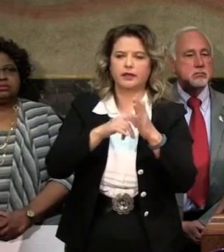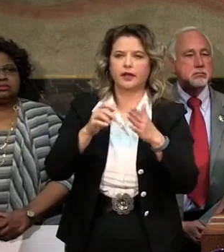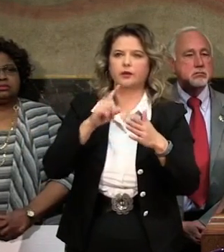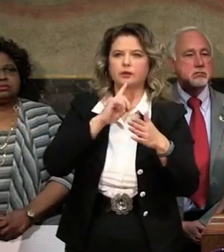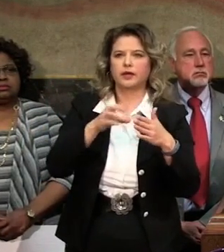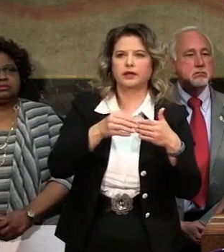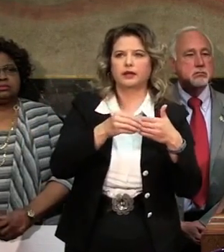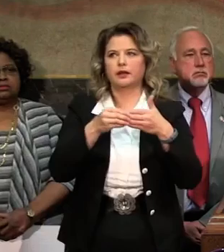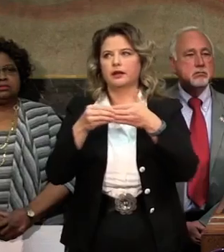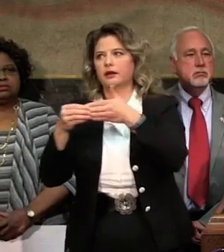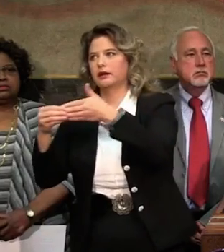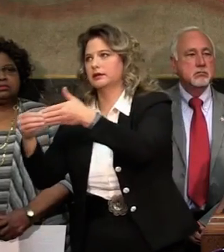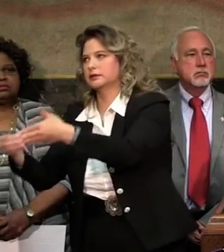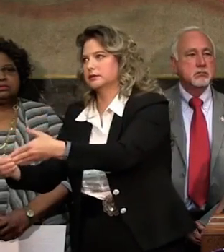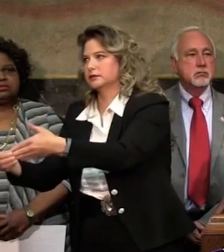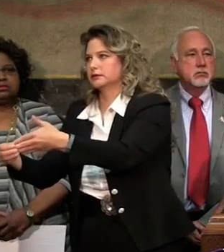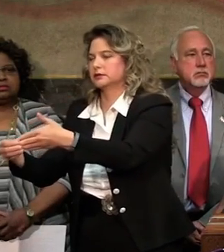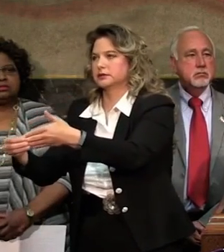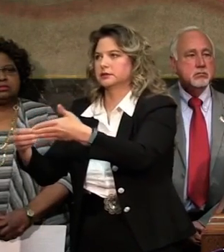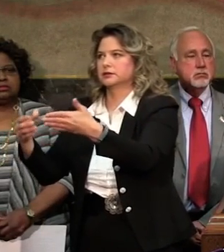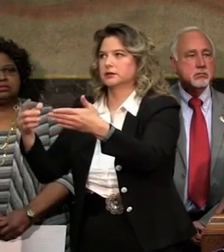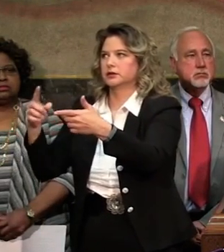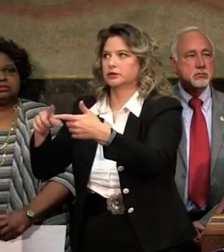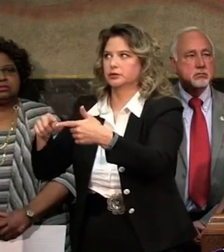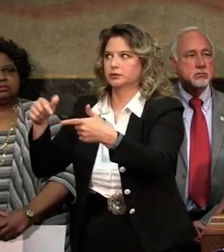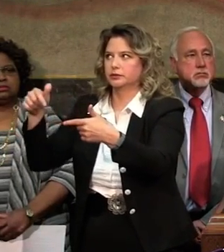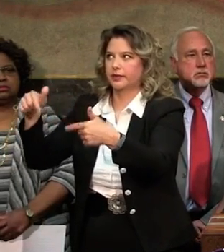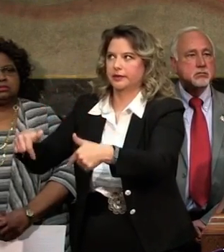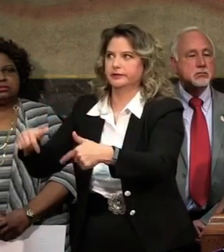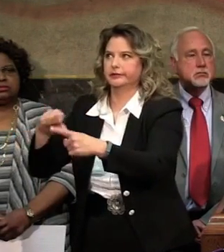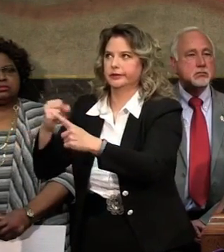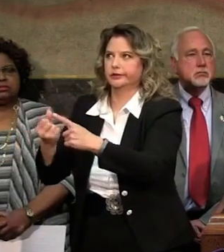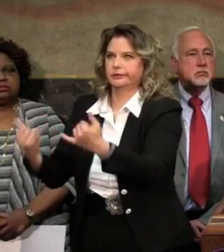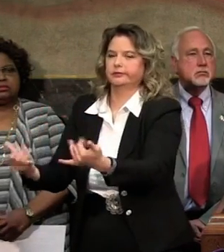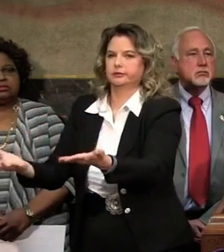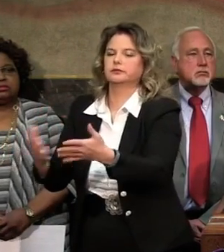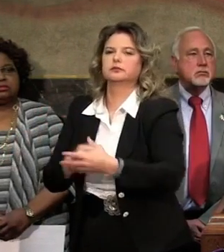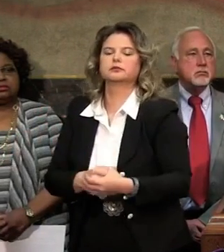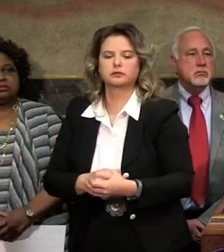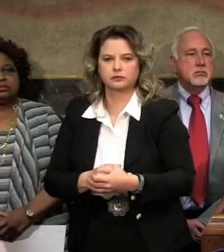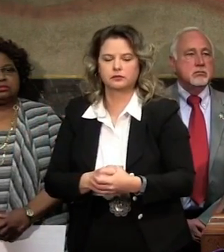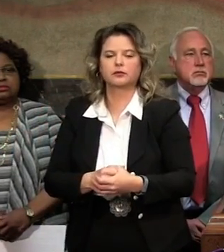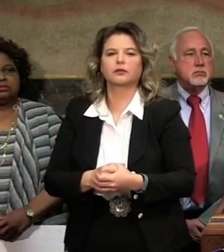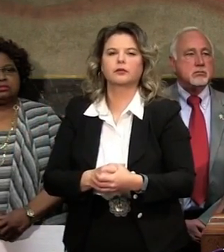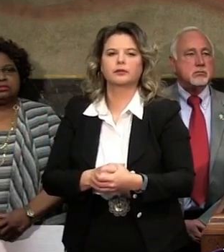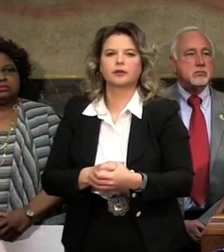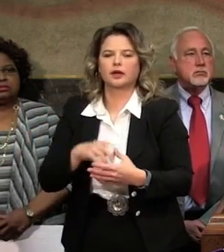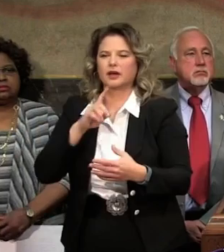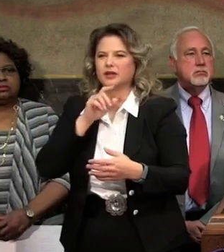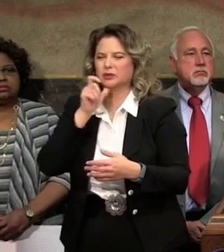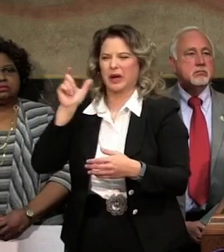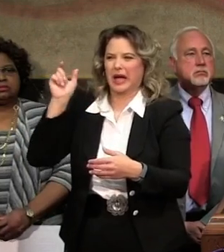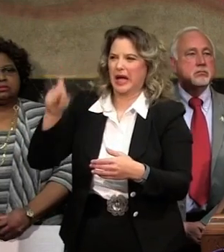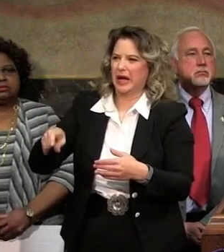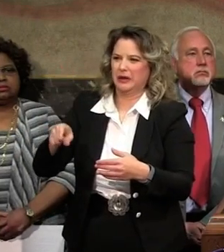we have finally reached this point it doesn't have to be this way and I know